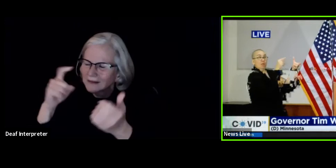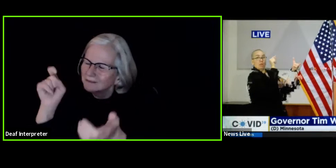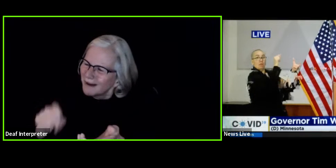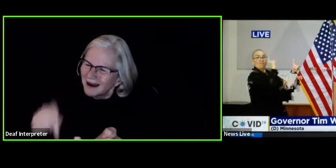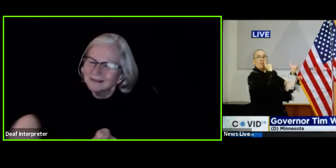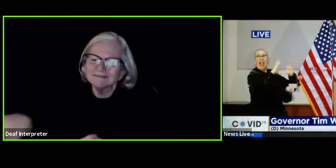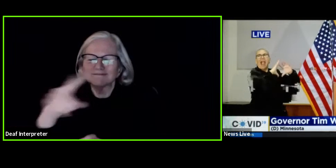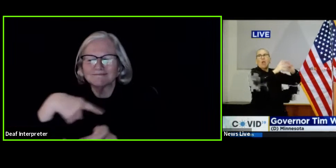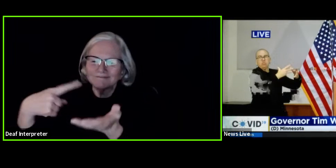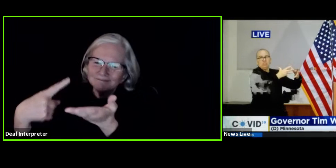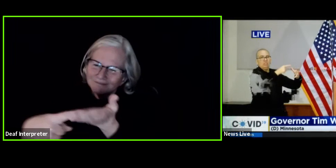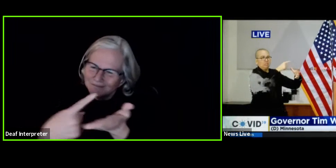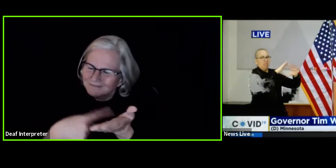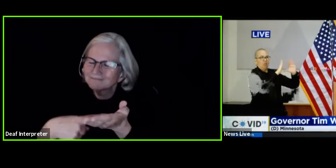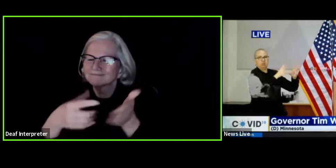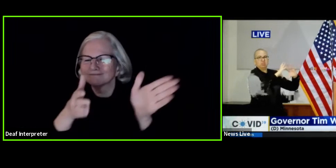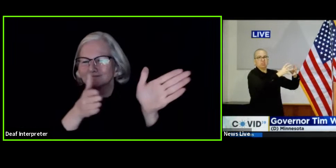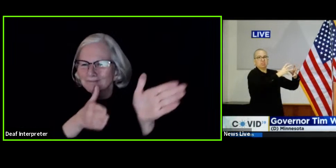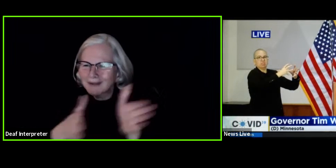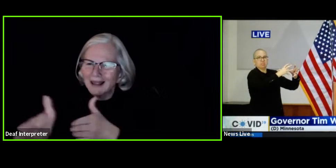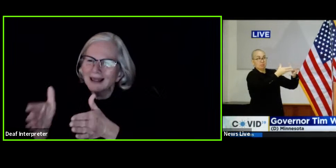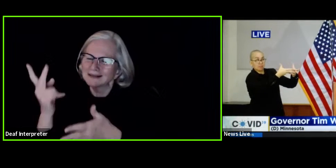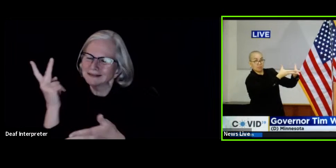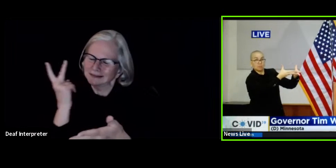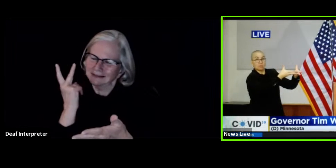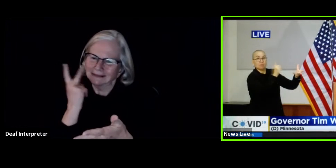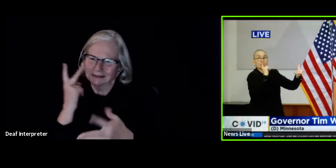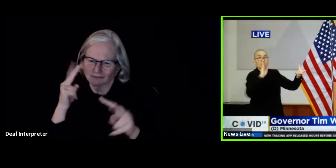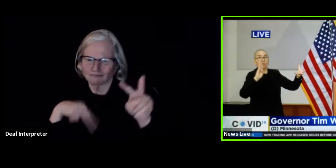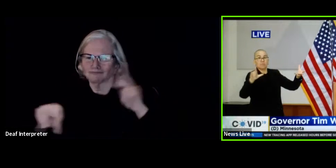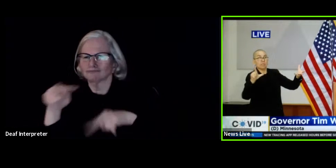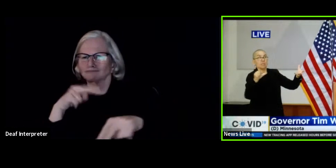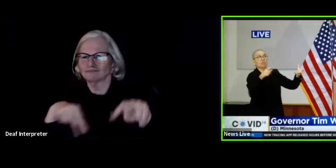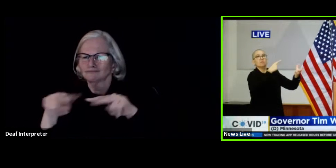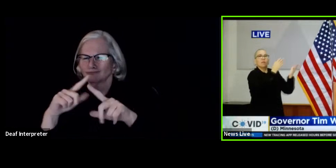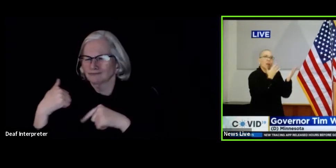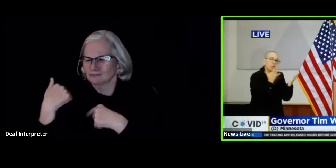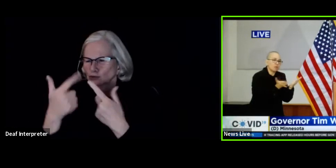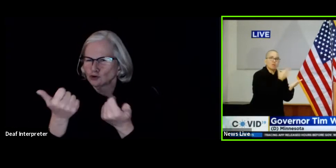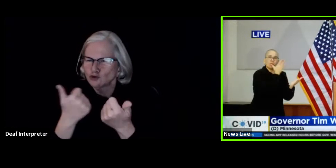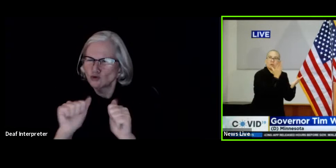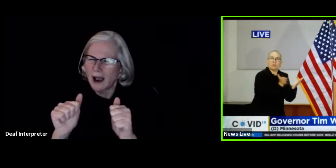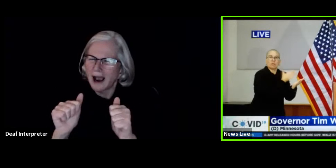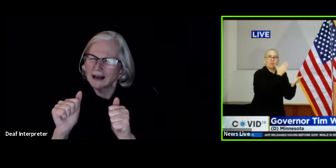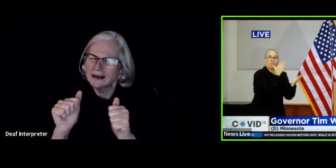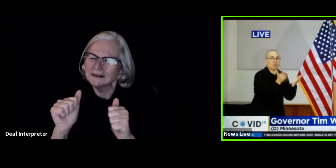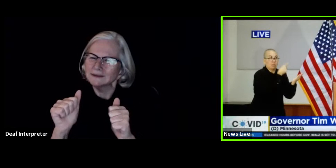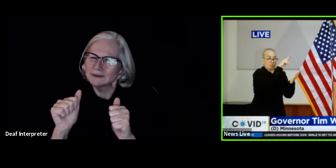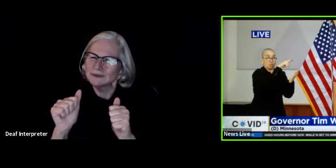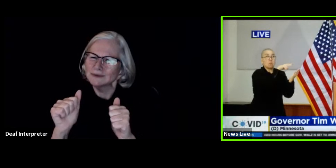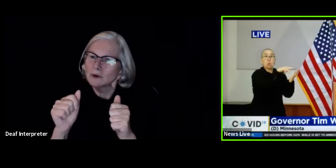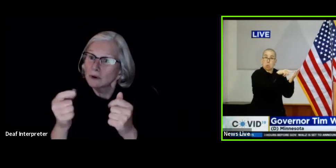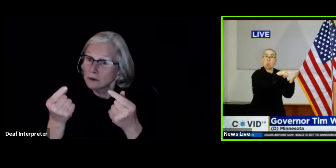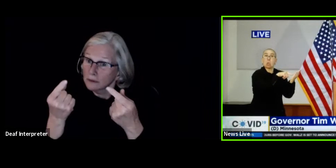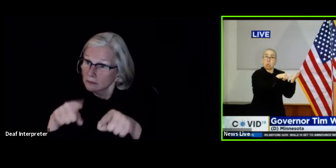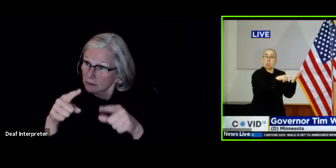BASIC PRINCIPLES, STARTED TO SEE WHERE THE APPETITE WAS. I'VE SAID OVER THE LAST FEW DAYS THAT IT APPEARS TO BE